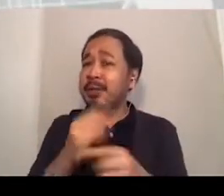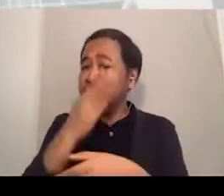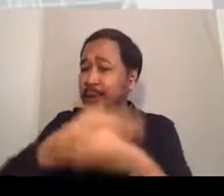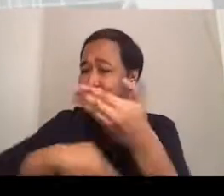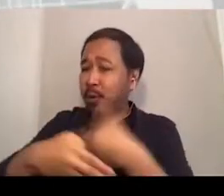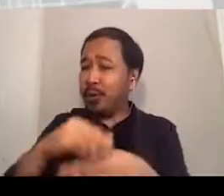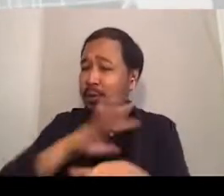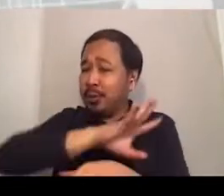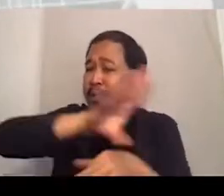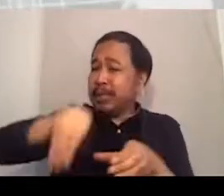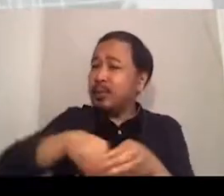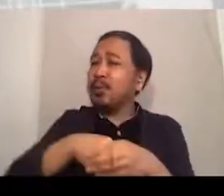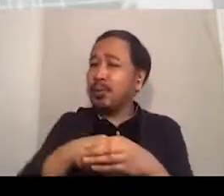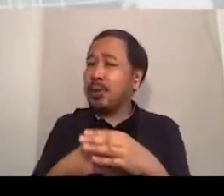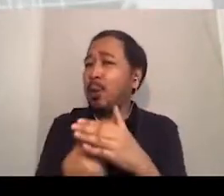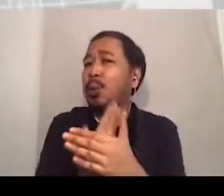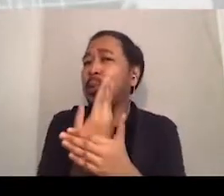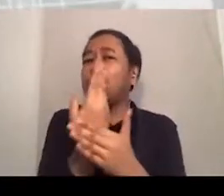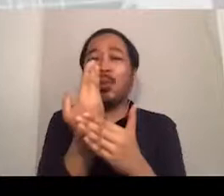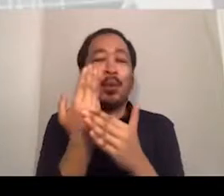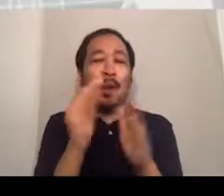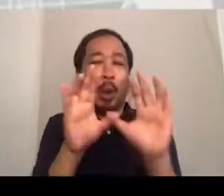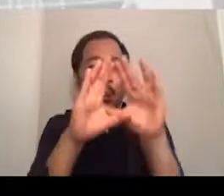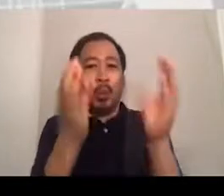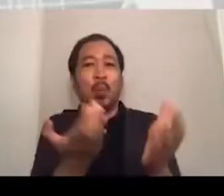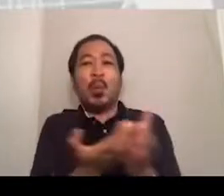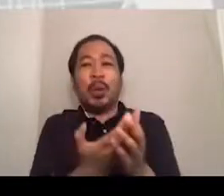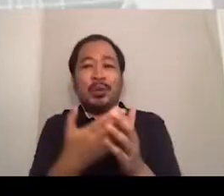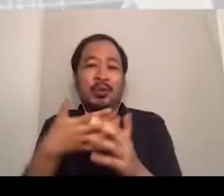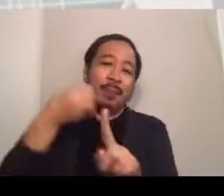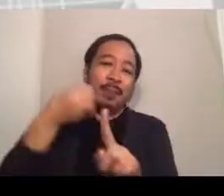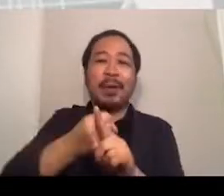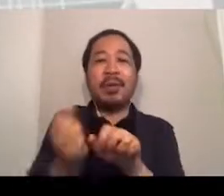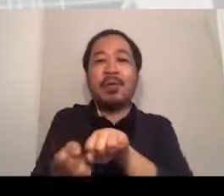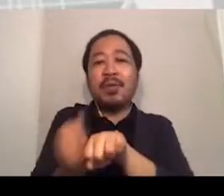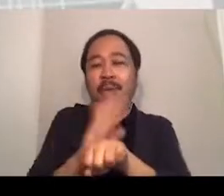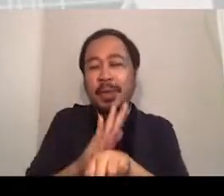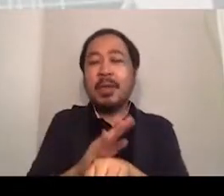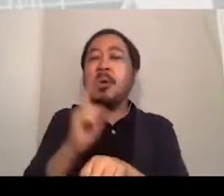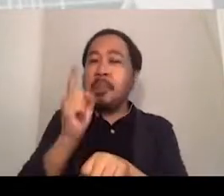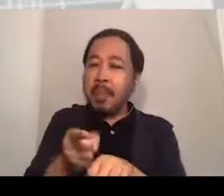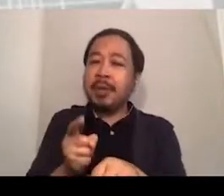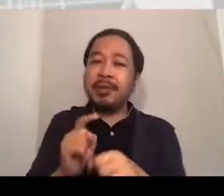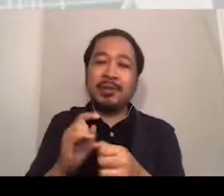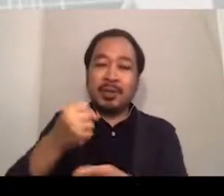easier in terms of their full participation, so thank you for sharing that with us.